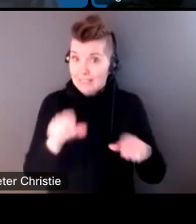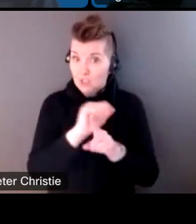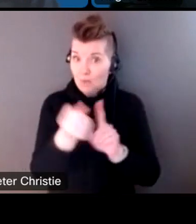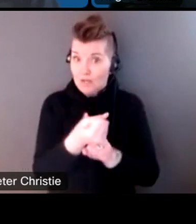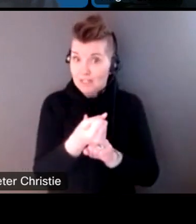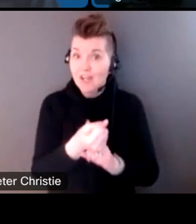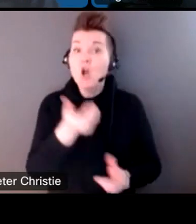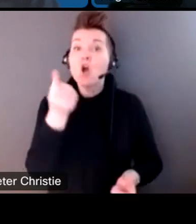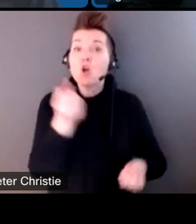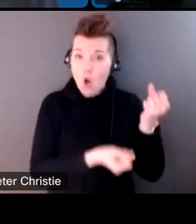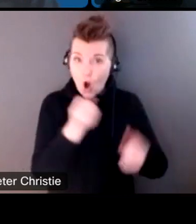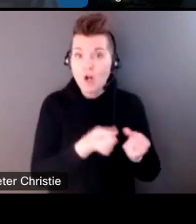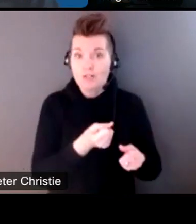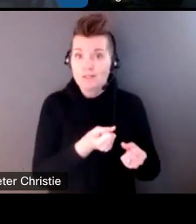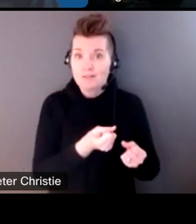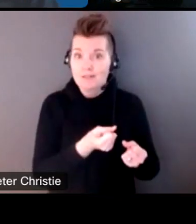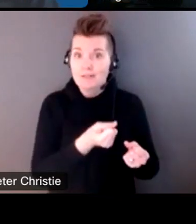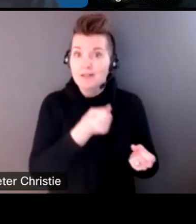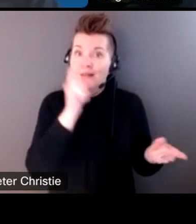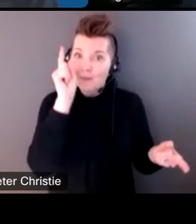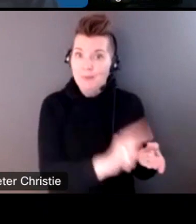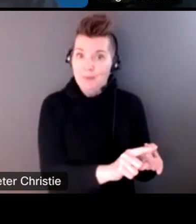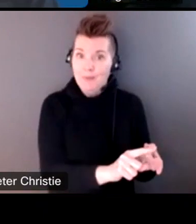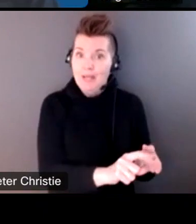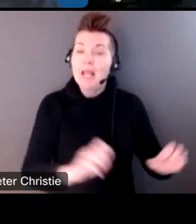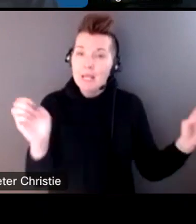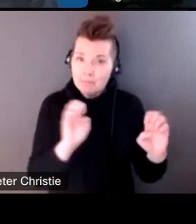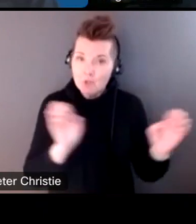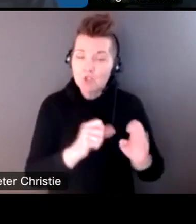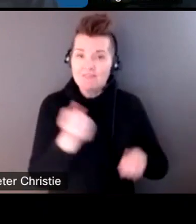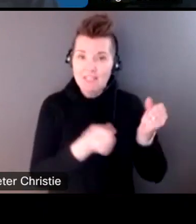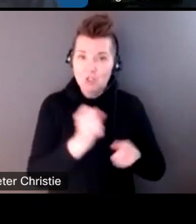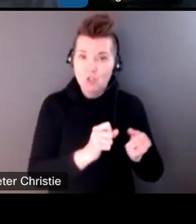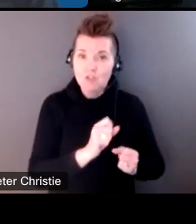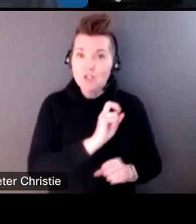cars and only allow emergency vehicles, transit, pedestrians, and cyclists.